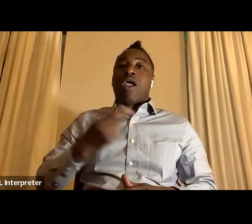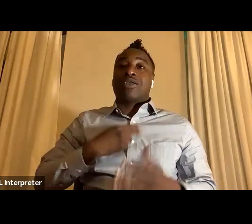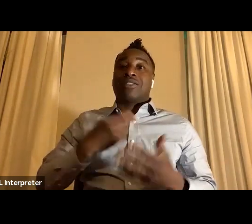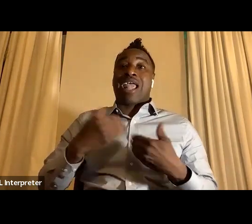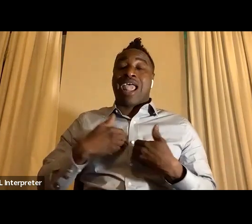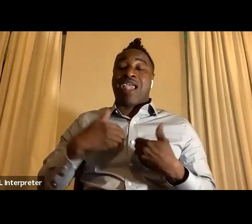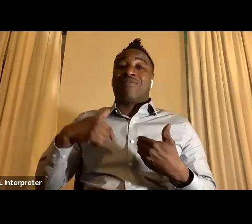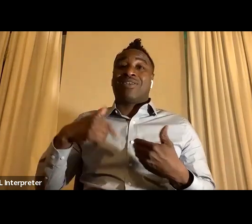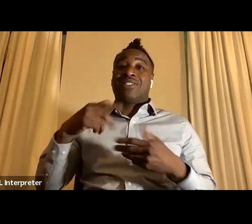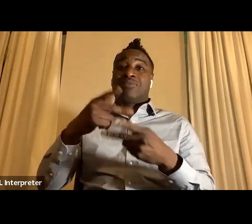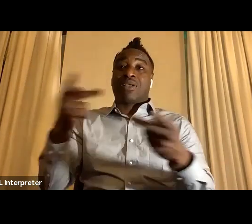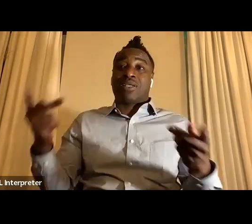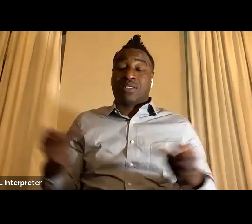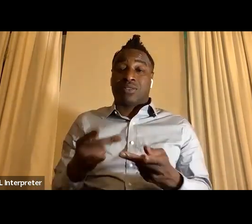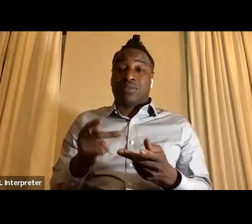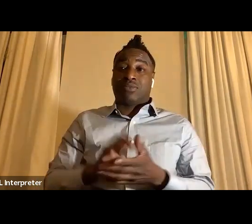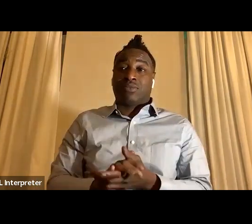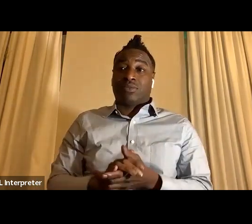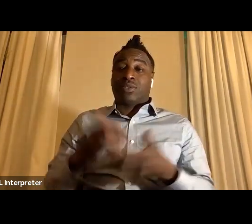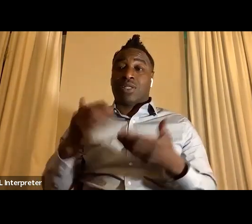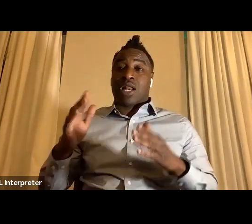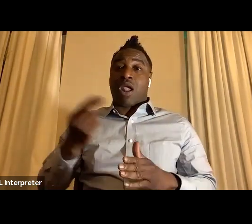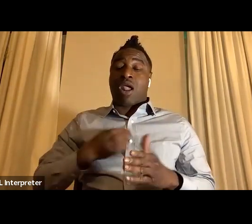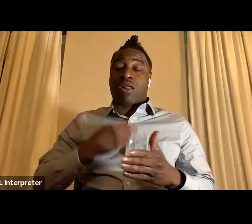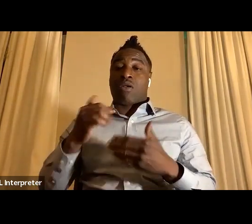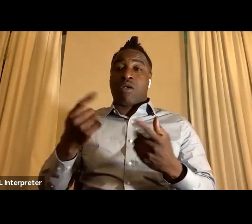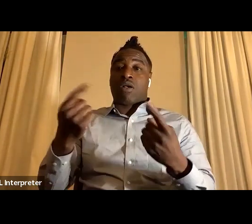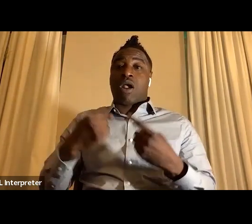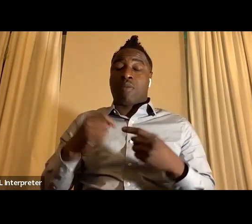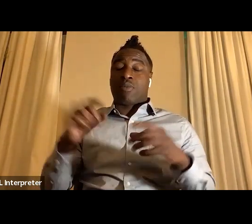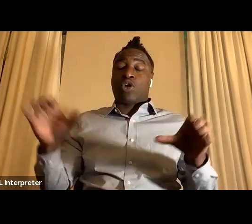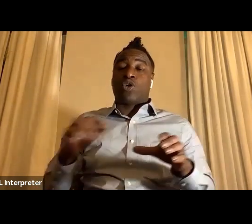and allowing for us to come in and do these types of things for artists.